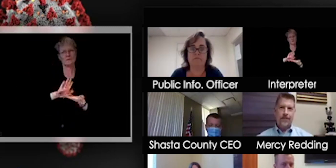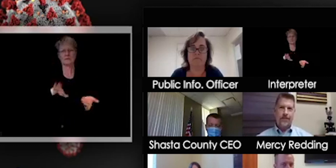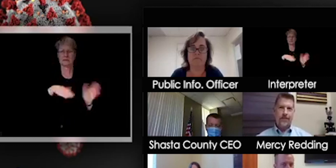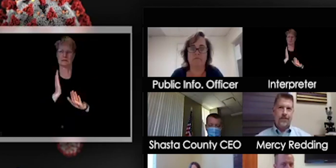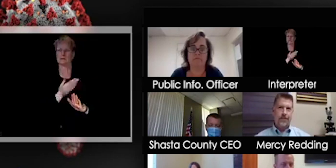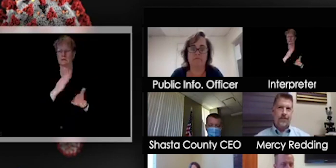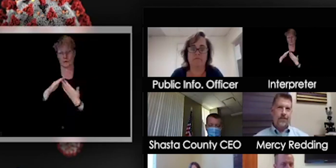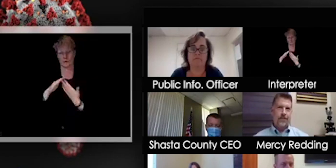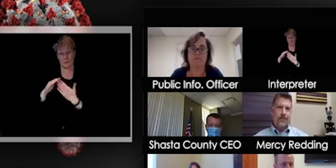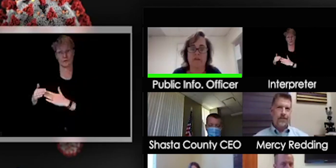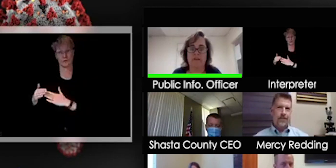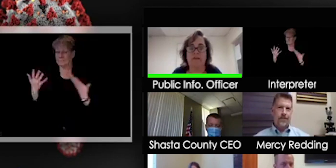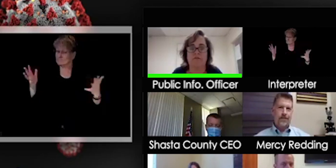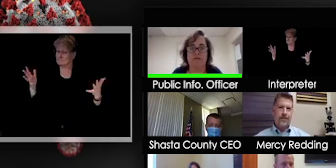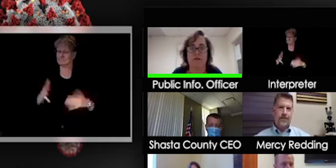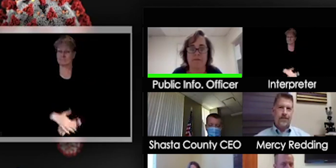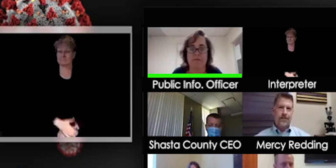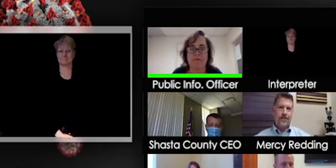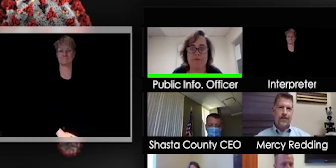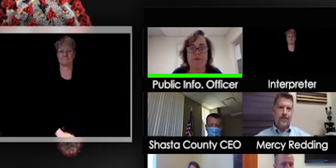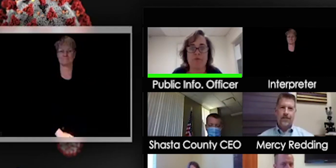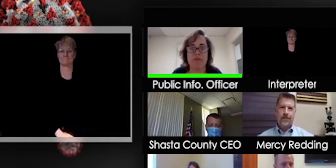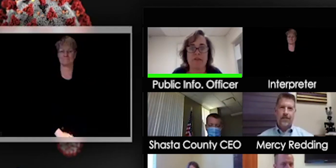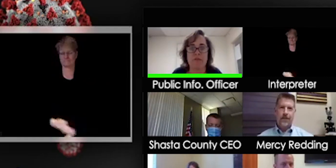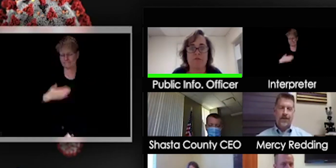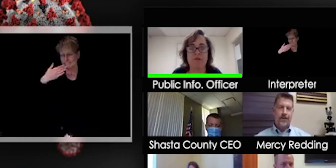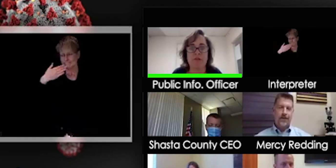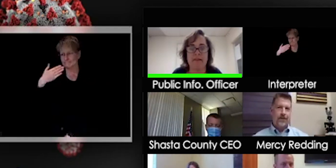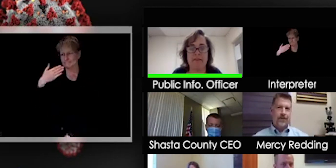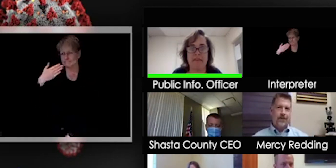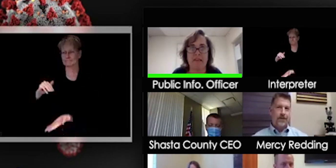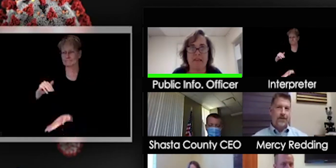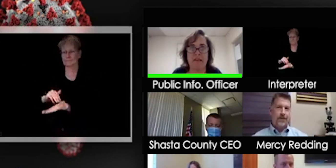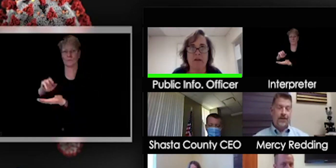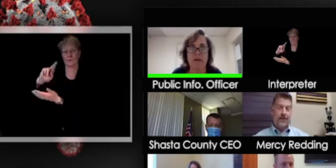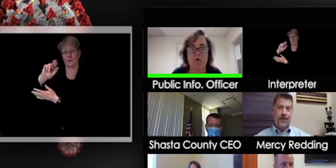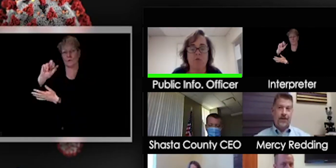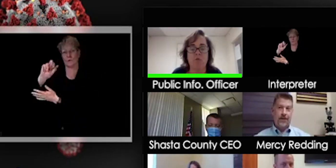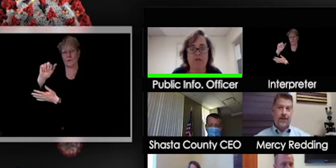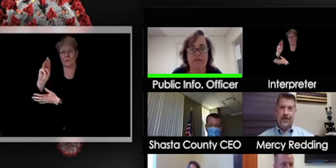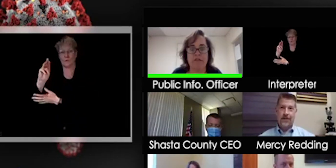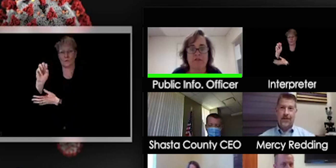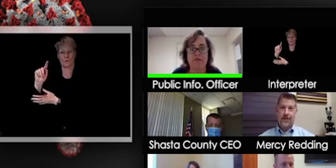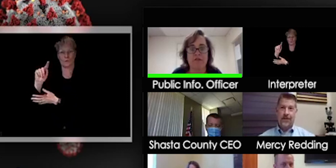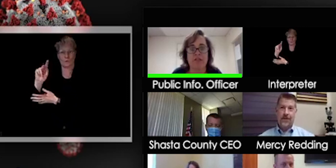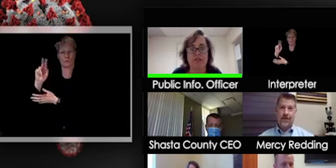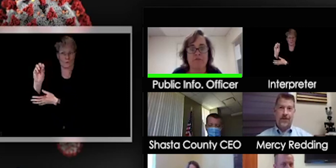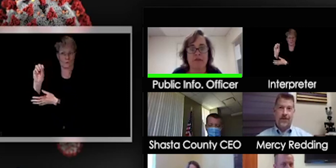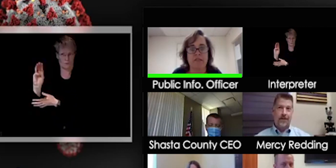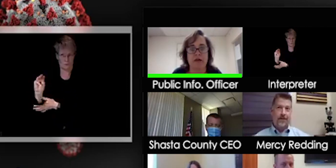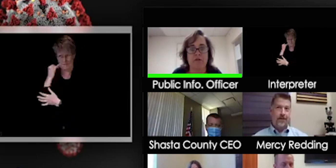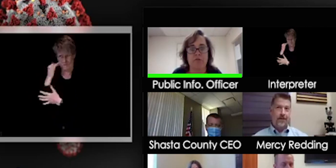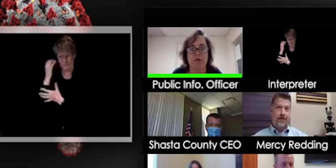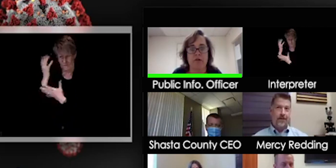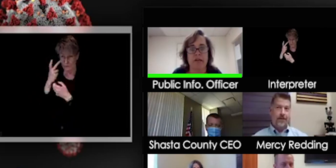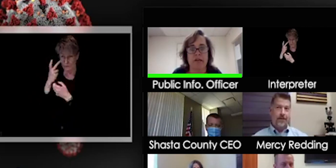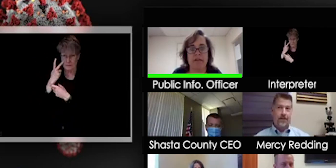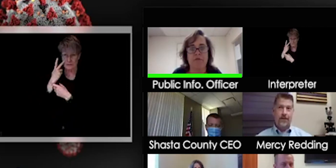Thank you, Dr. Ramstrom. If you wanted to look at the watch list you could go to ShastaReady.org